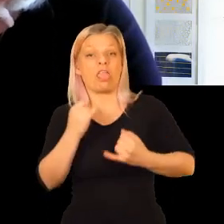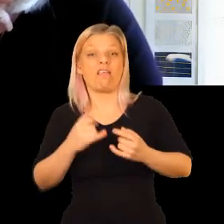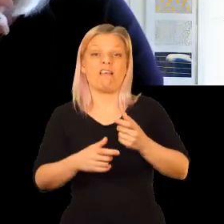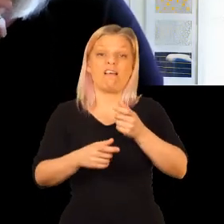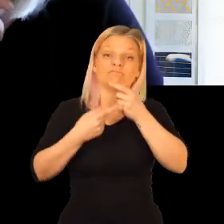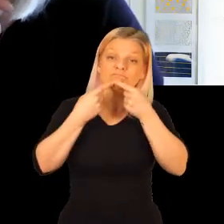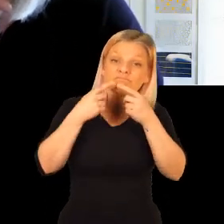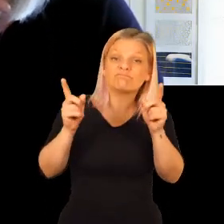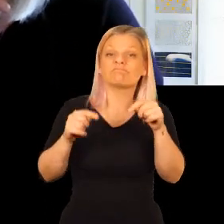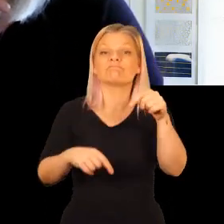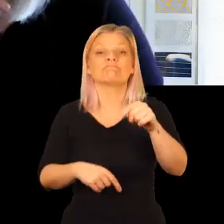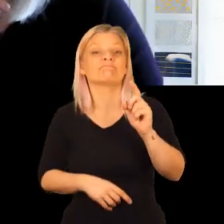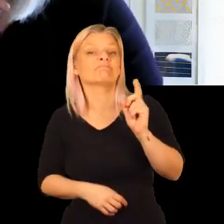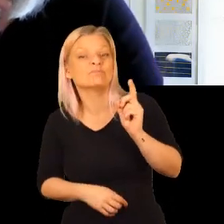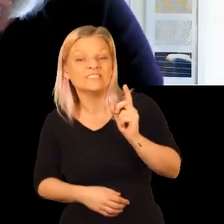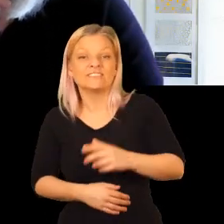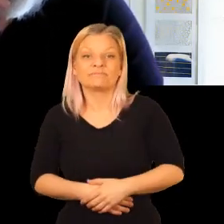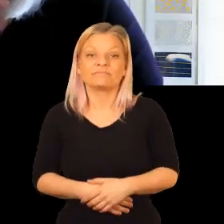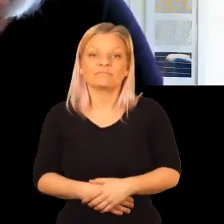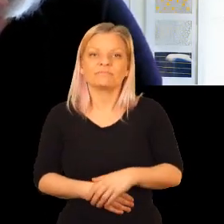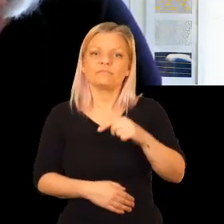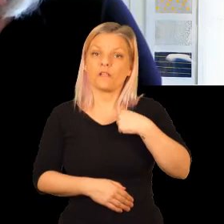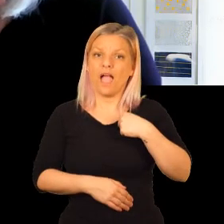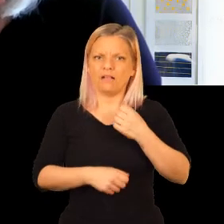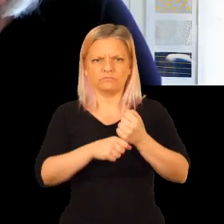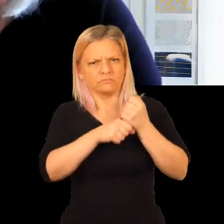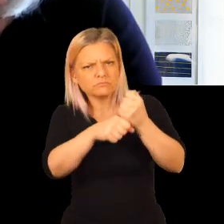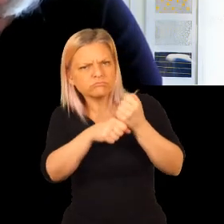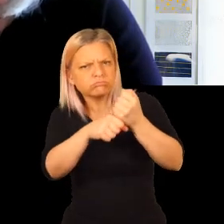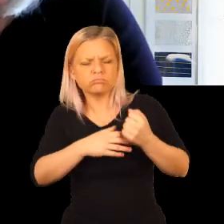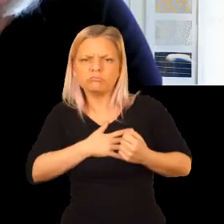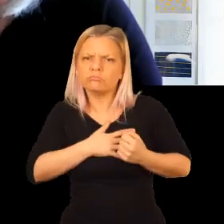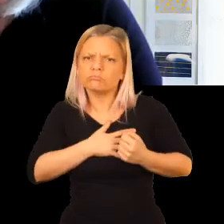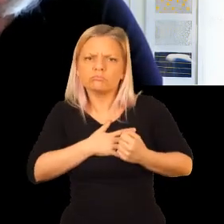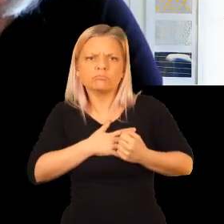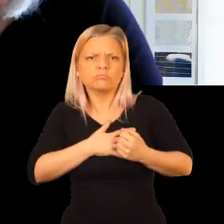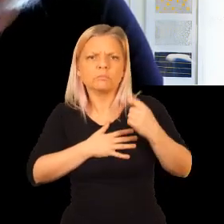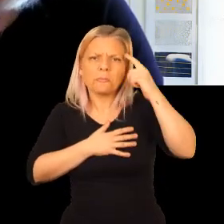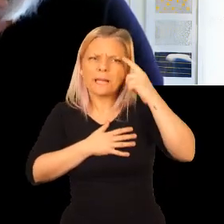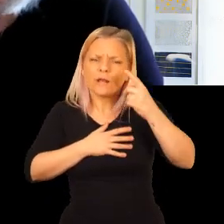suppose my last message is thinking about i mean i really do i'm an activist probably at heart